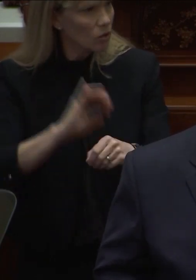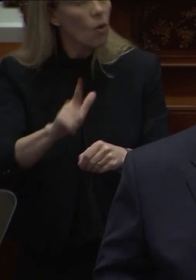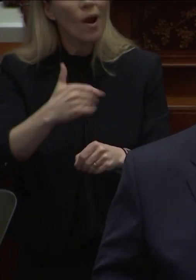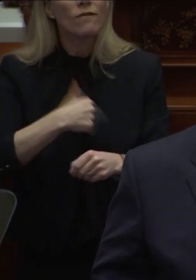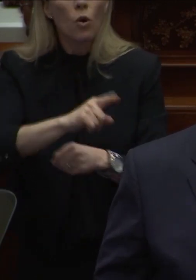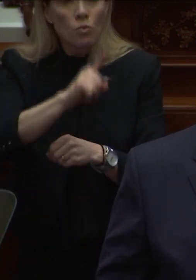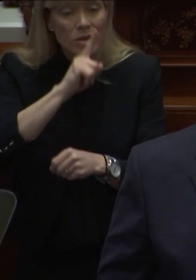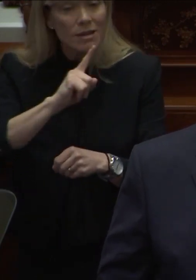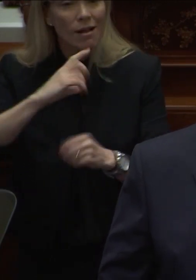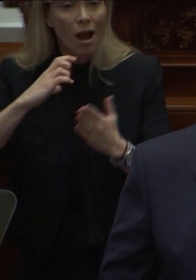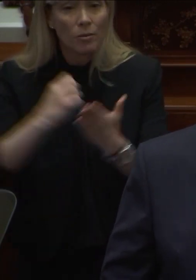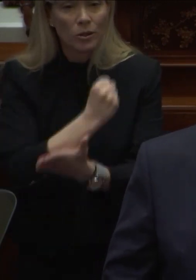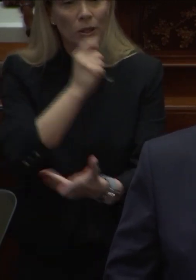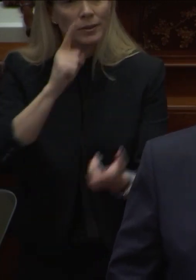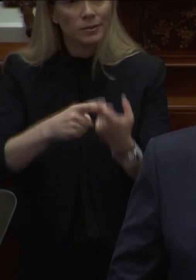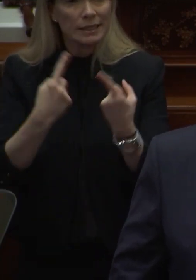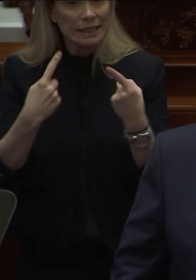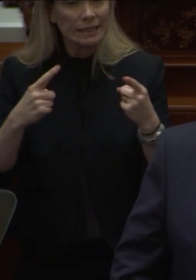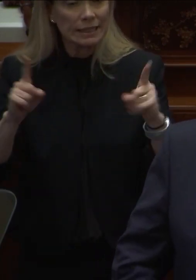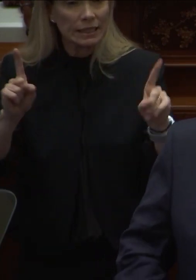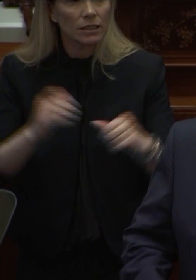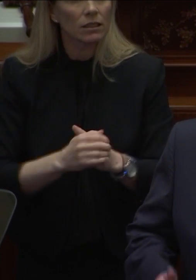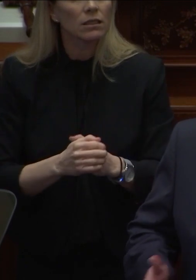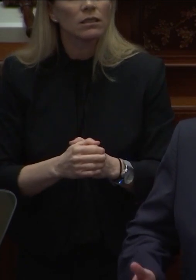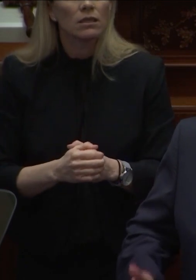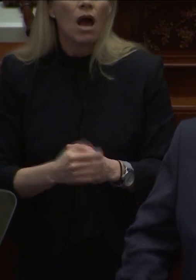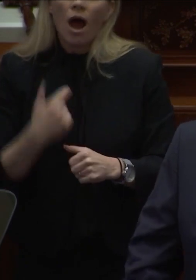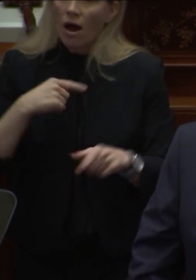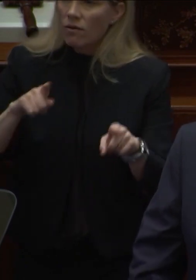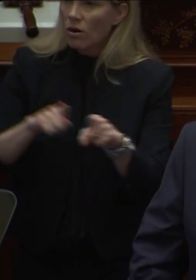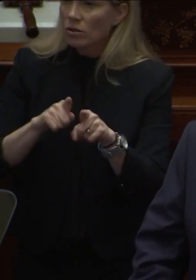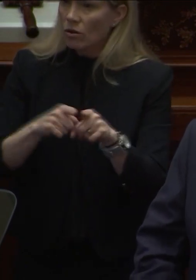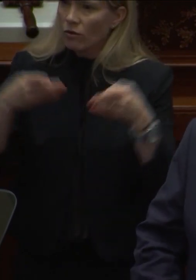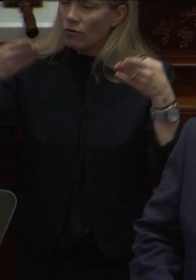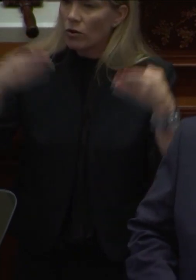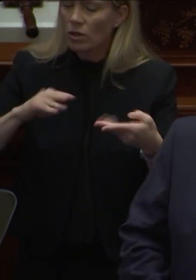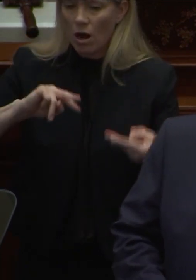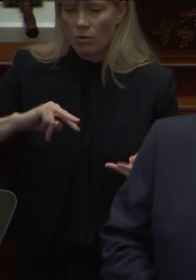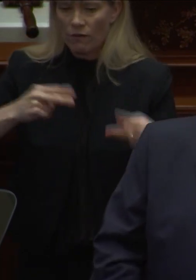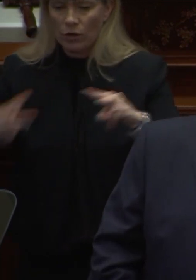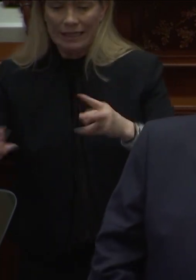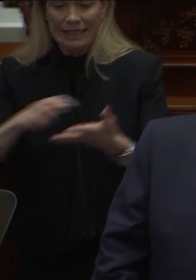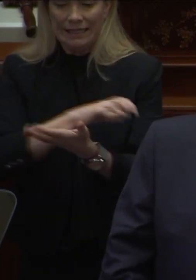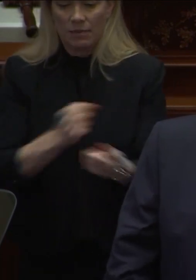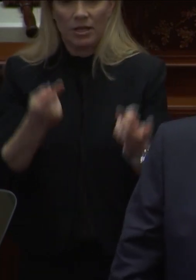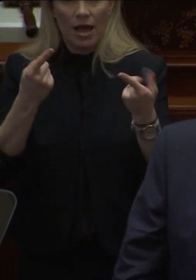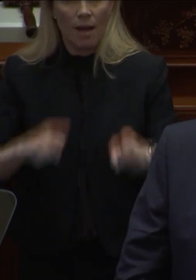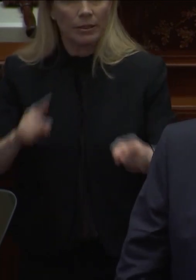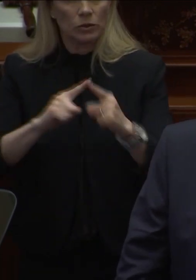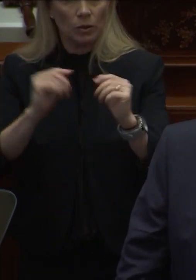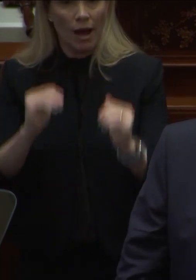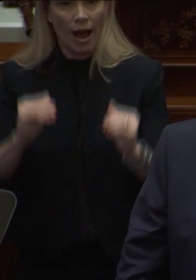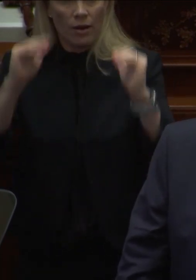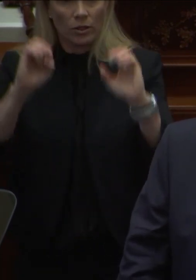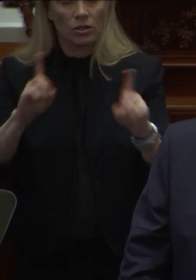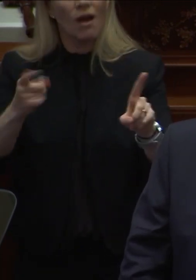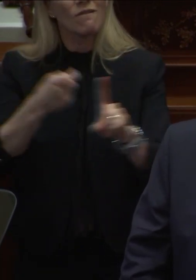PRE-SCHOOL SO THAT EVERY CHILD IN ILLINOIS WILL HAVE A REAL OPPORTUNITY TO SUCCEED. I HAVE ALSO FOCUSED ON REVERSING